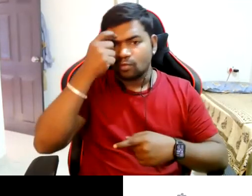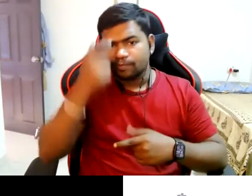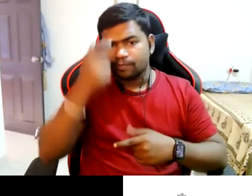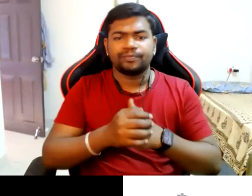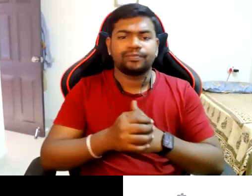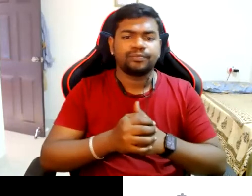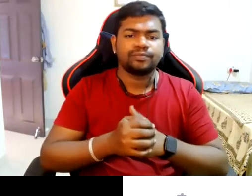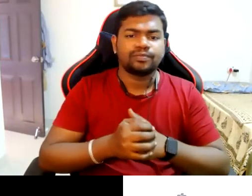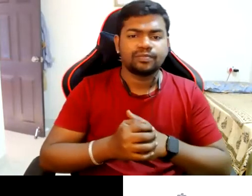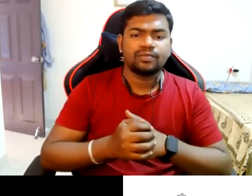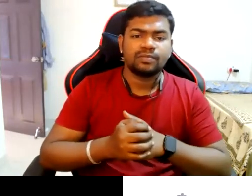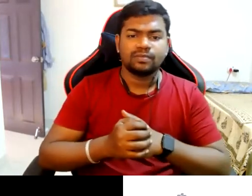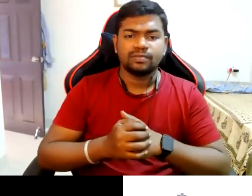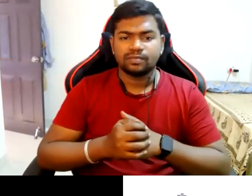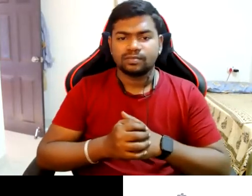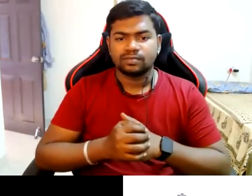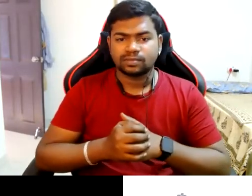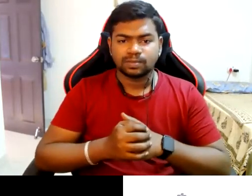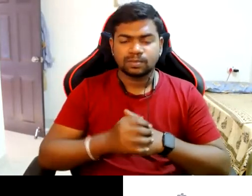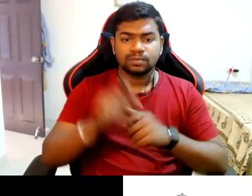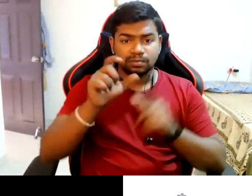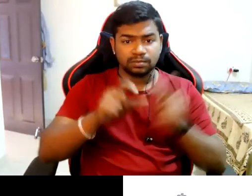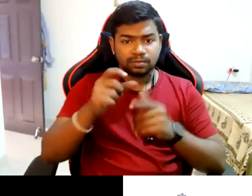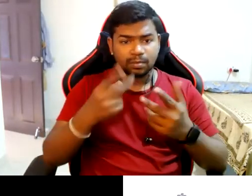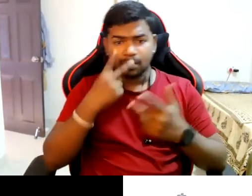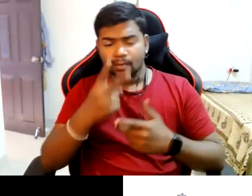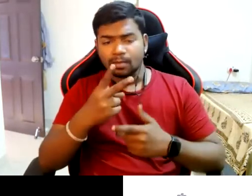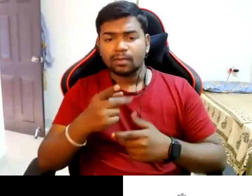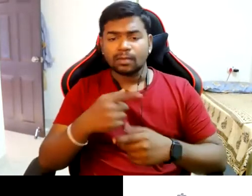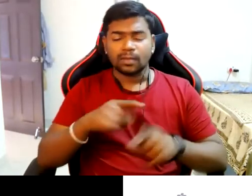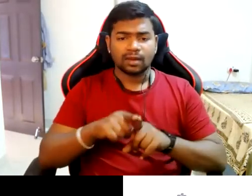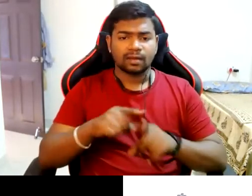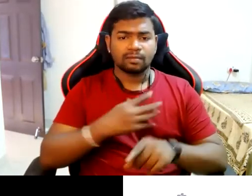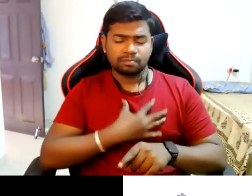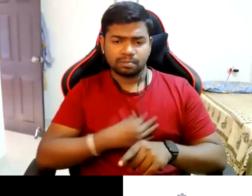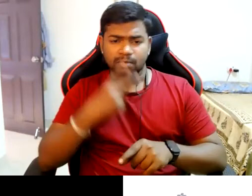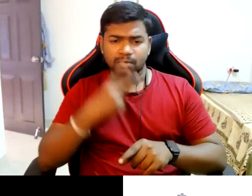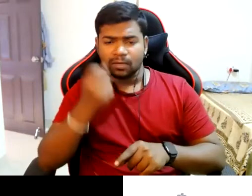The people are really empathetic and inclusive, They totally open about your disability, like at the Istem.